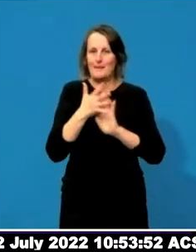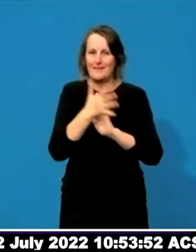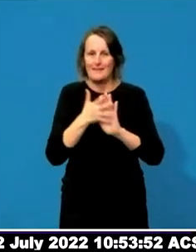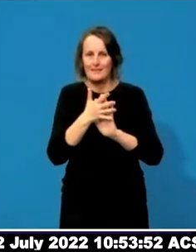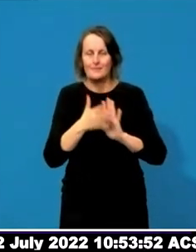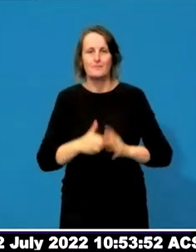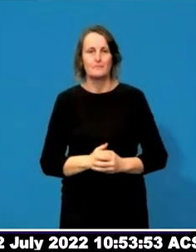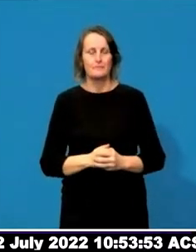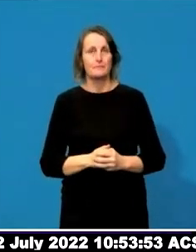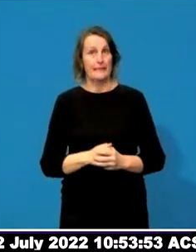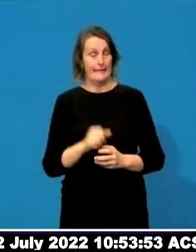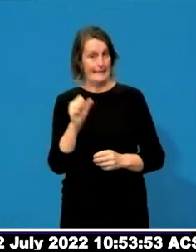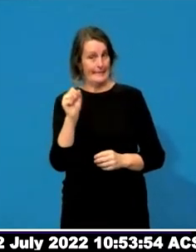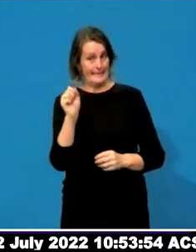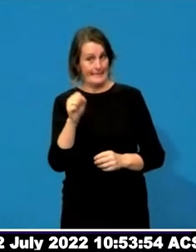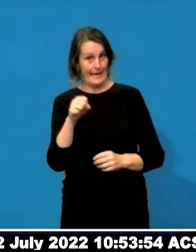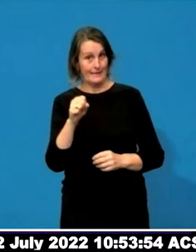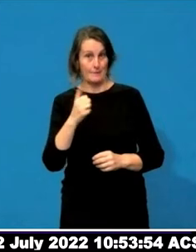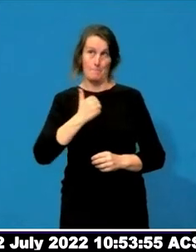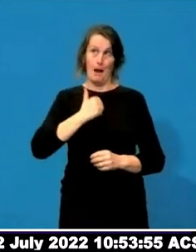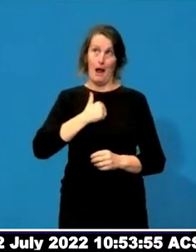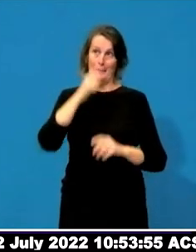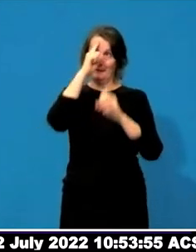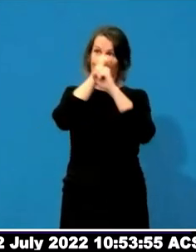Yes, I have the Beth Walker version of the thin markets.